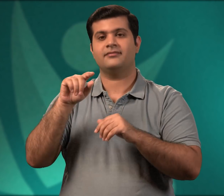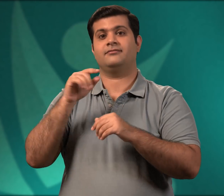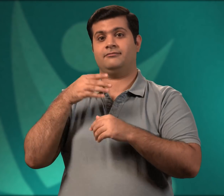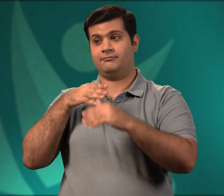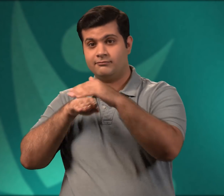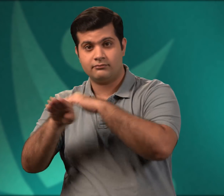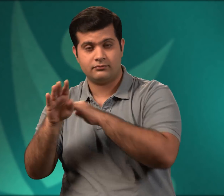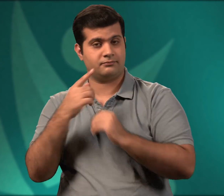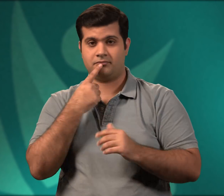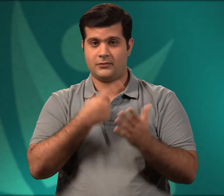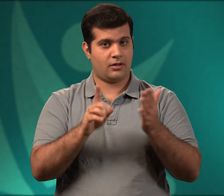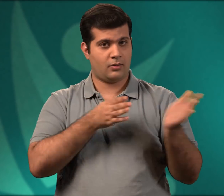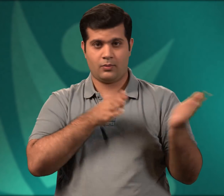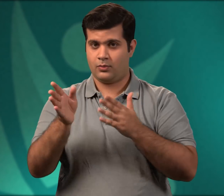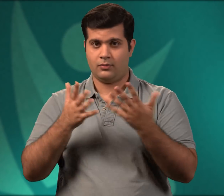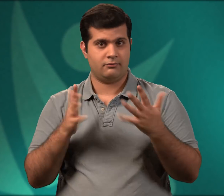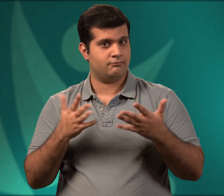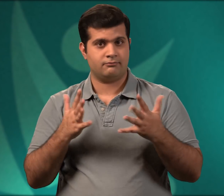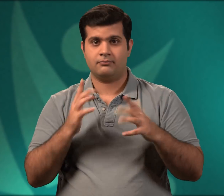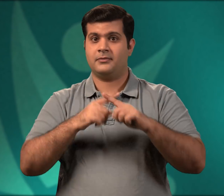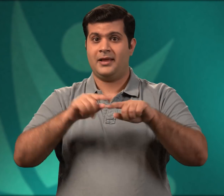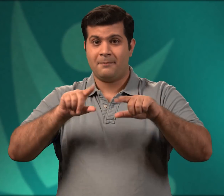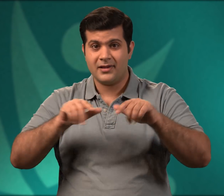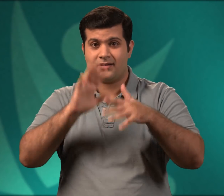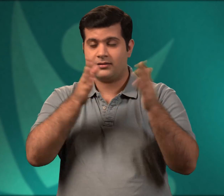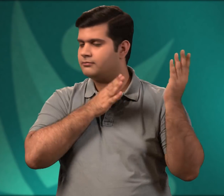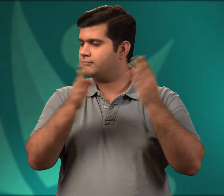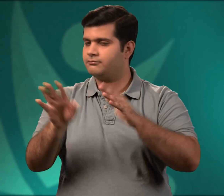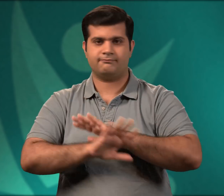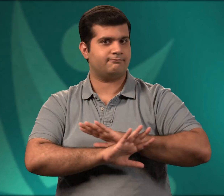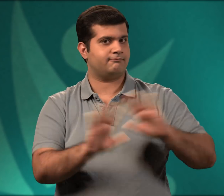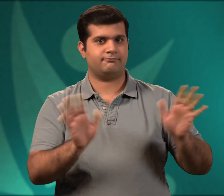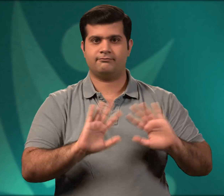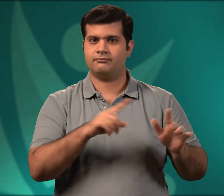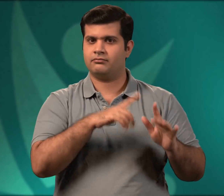However they weren't allowed to cast votes and attend meetings as well.